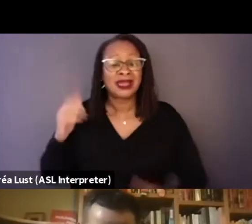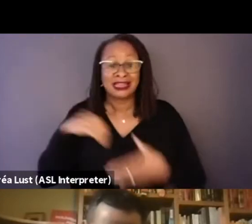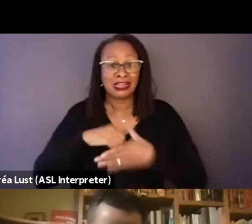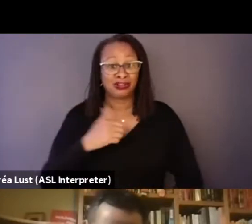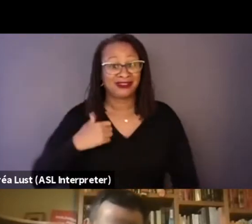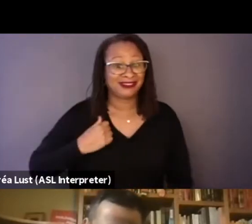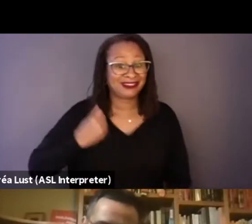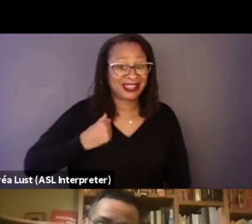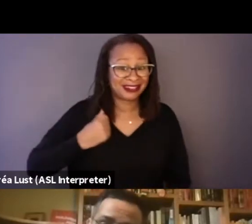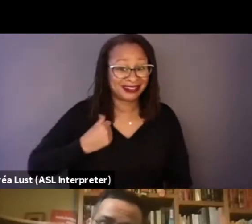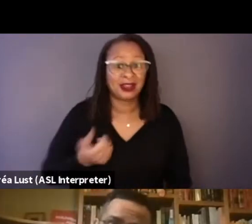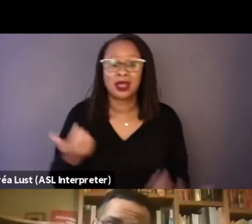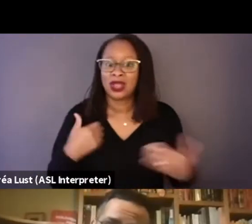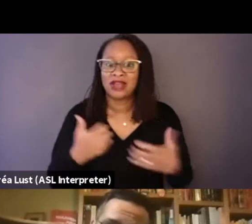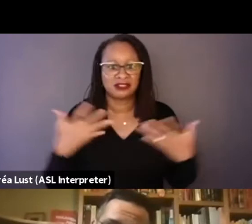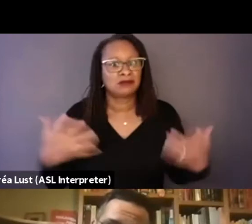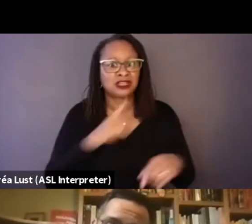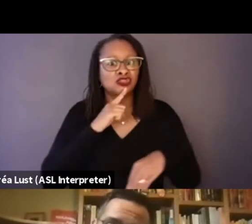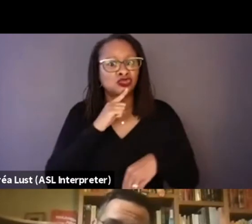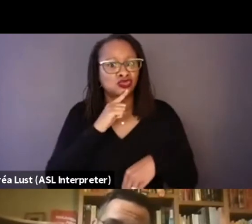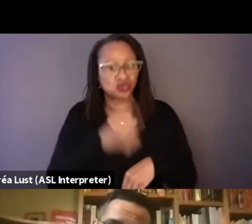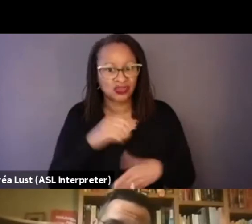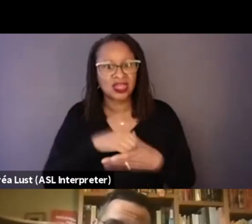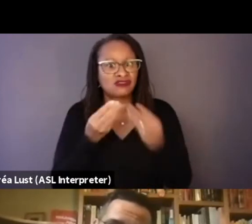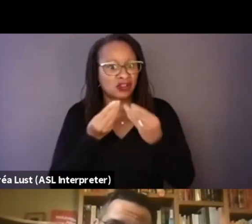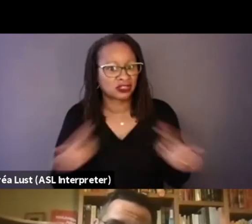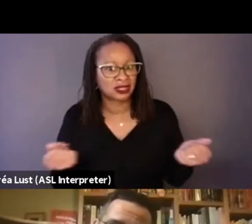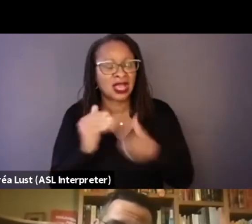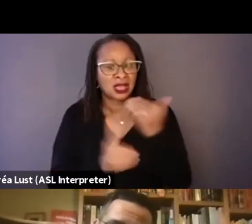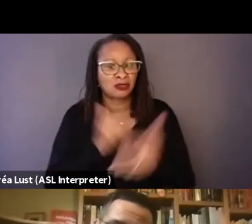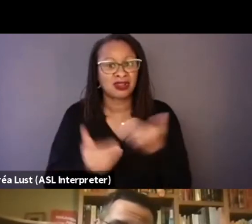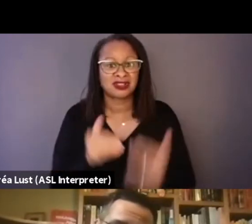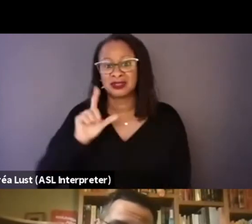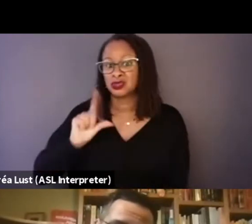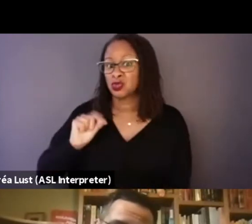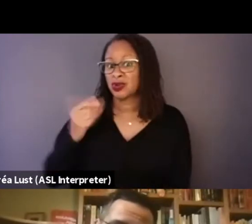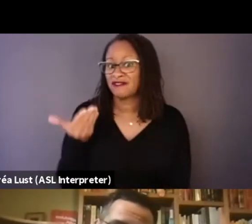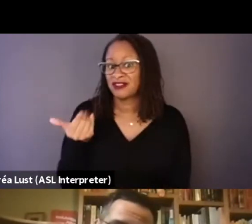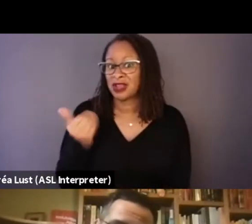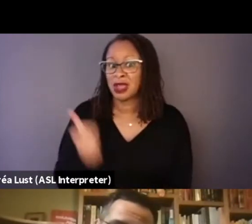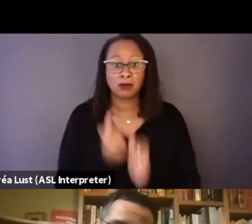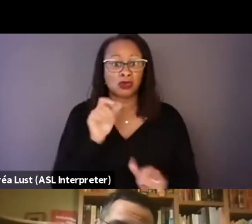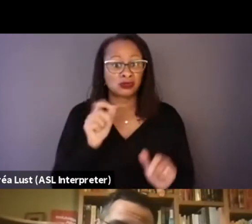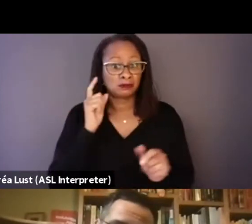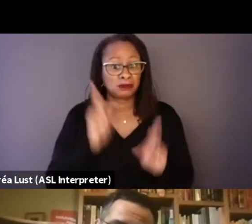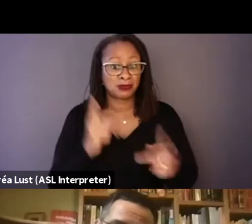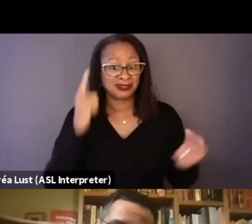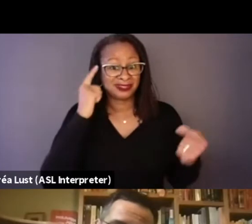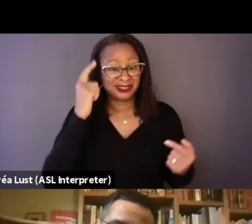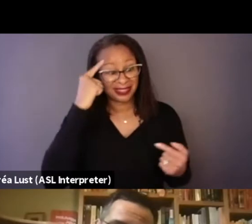Truth and Reconciliation process back in 2015. Most people think of Residential Schools as something that happened